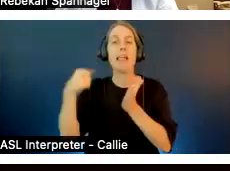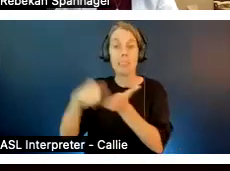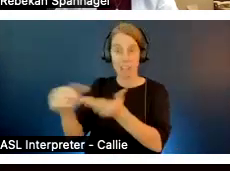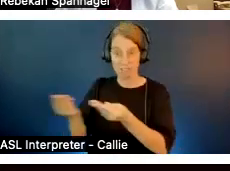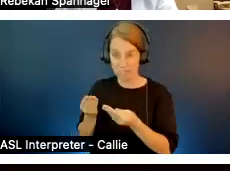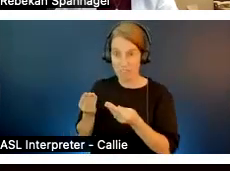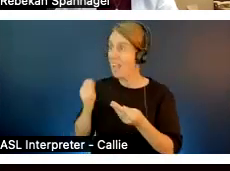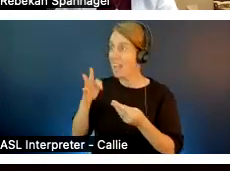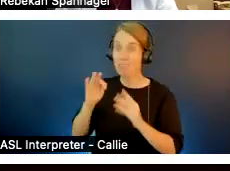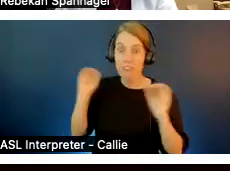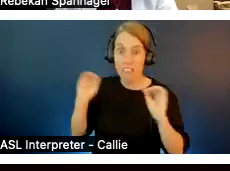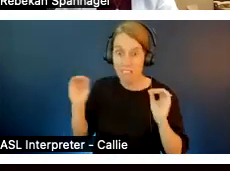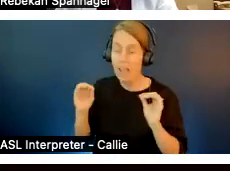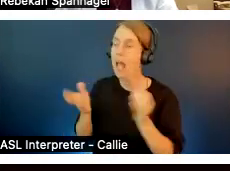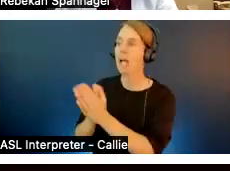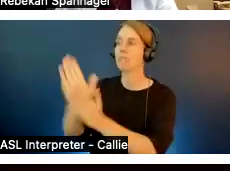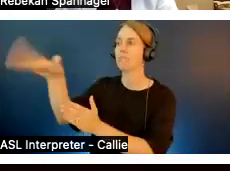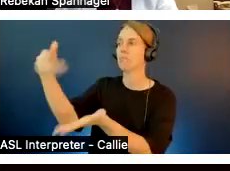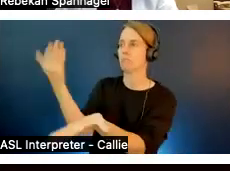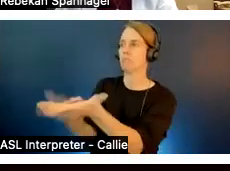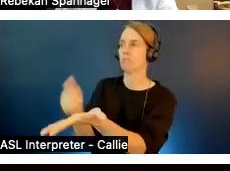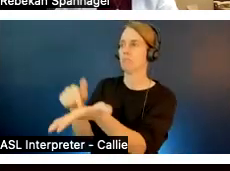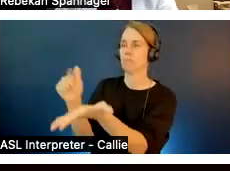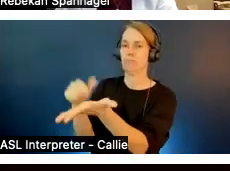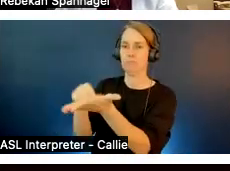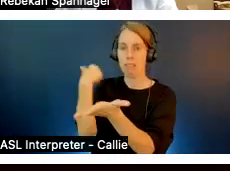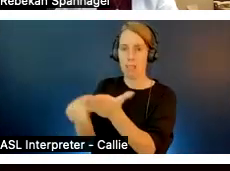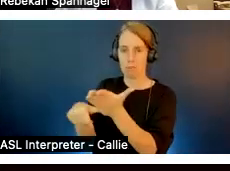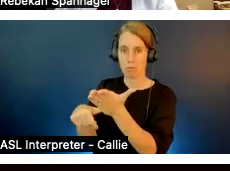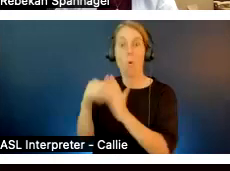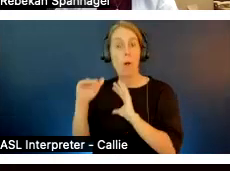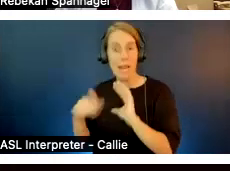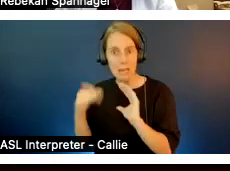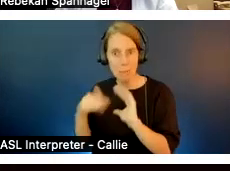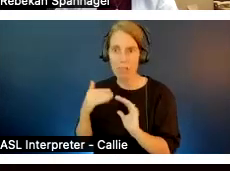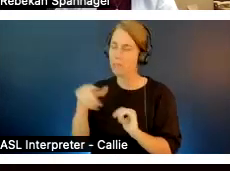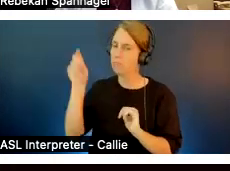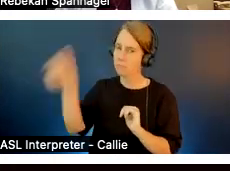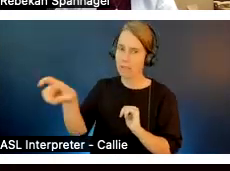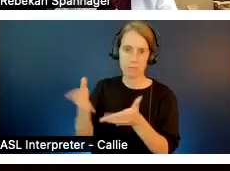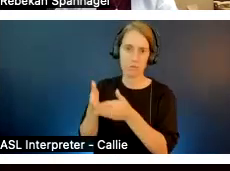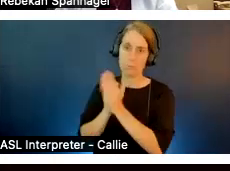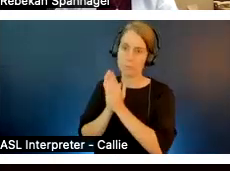an actual letter that is sent in to my service coordinator or to the agency or both that says i